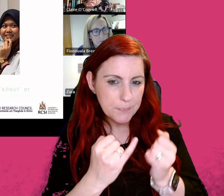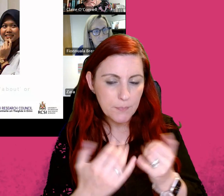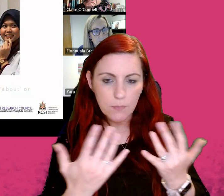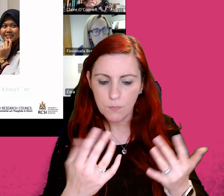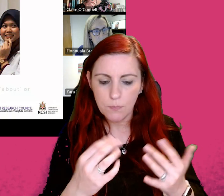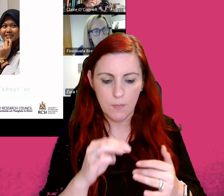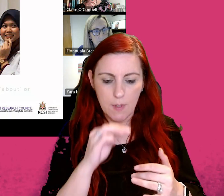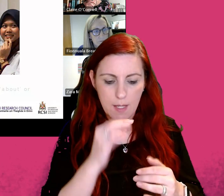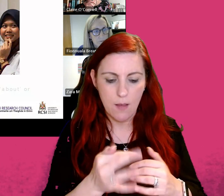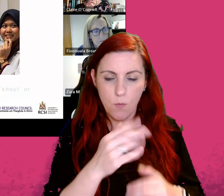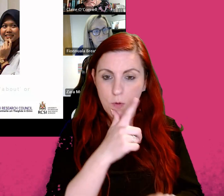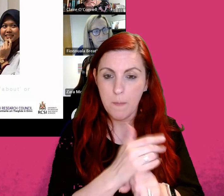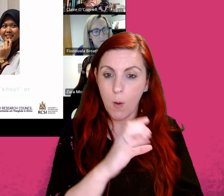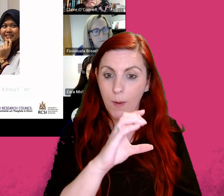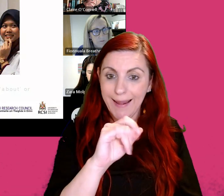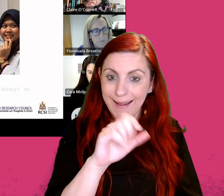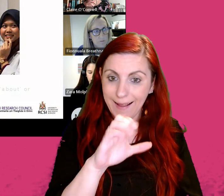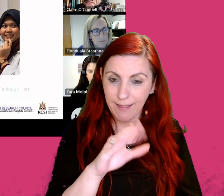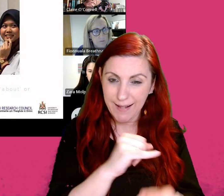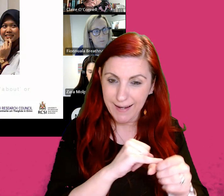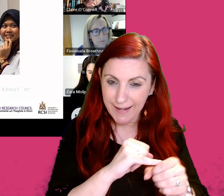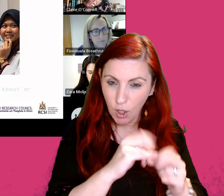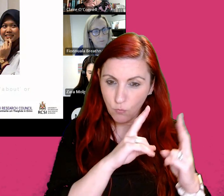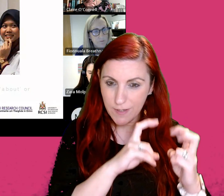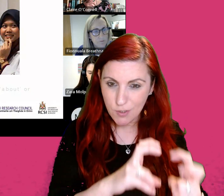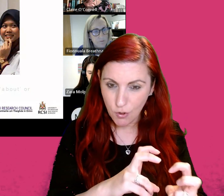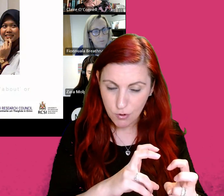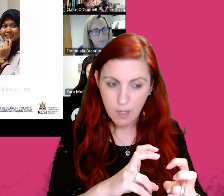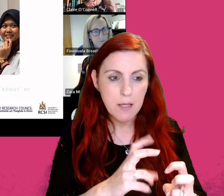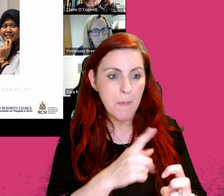clinical research you might say well you know what I use you know kind of patient data all the